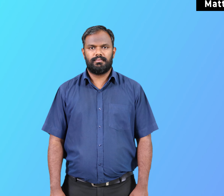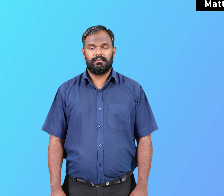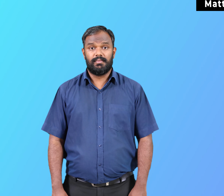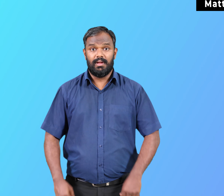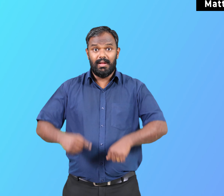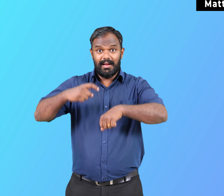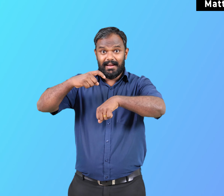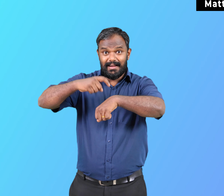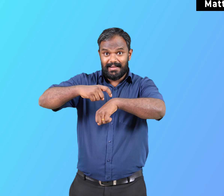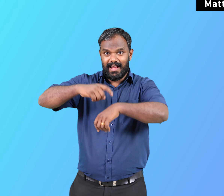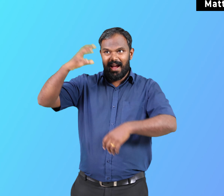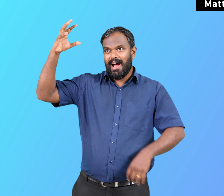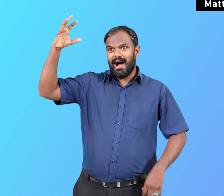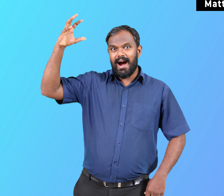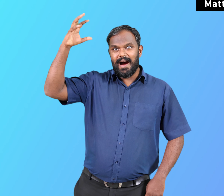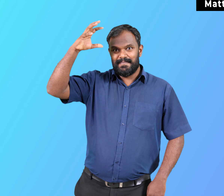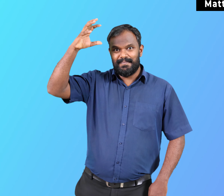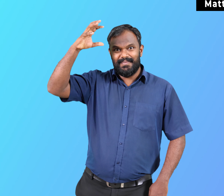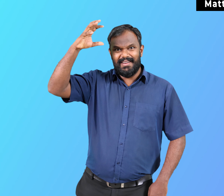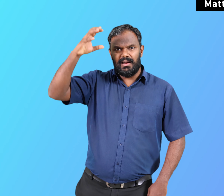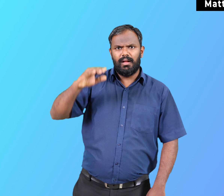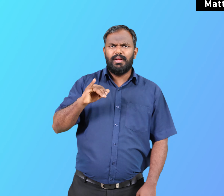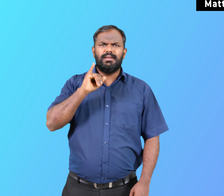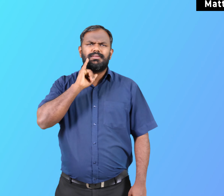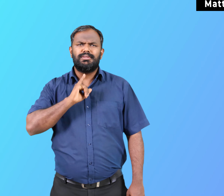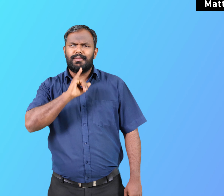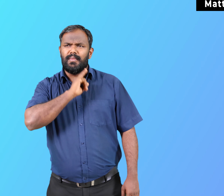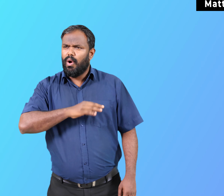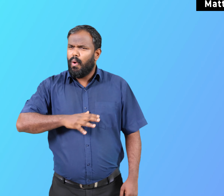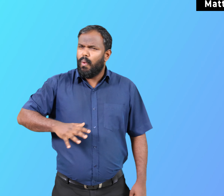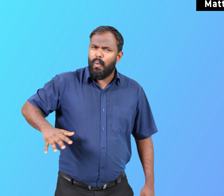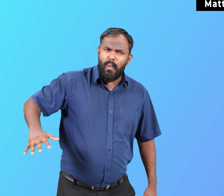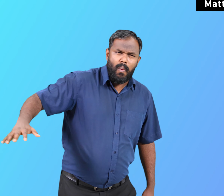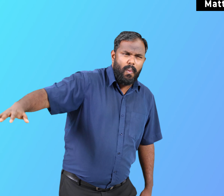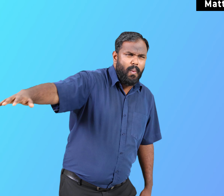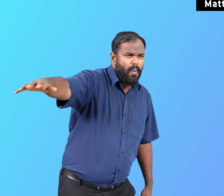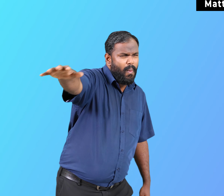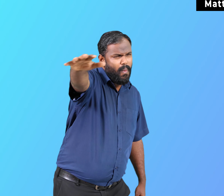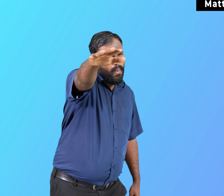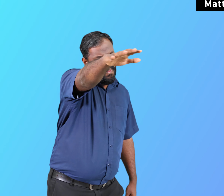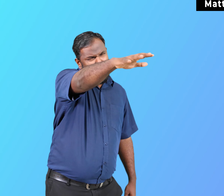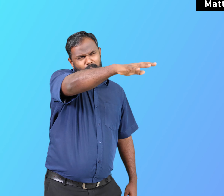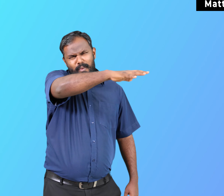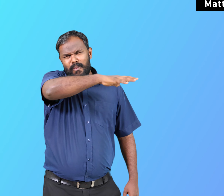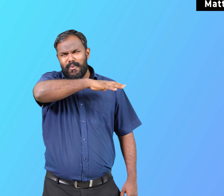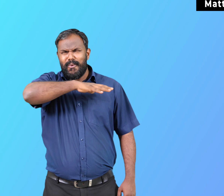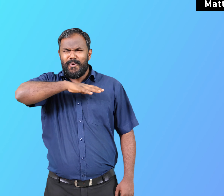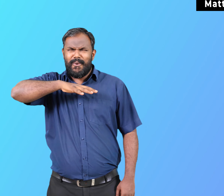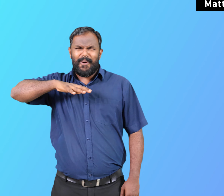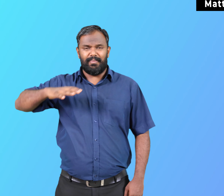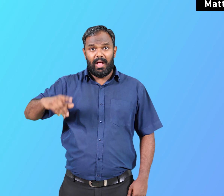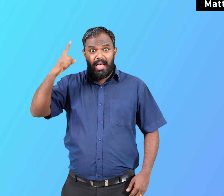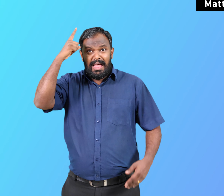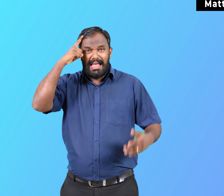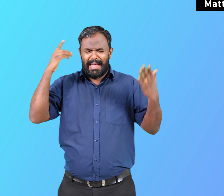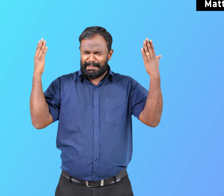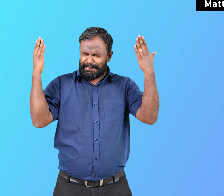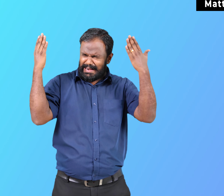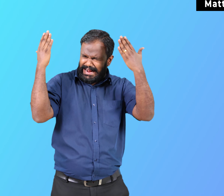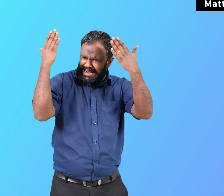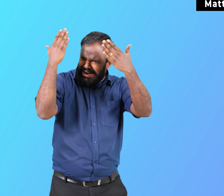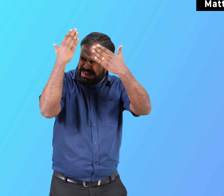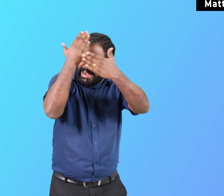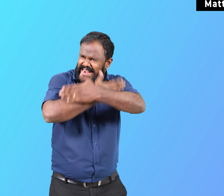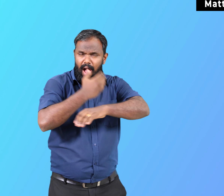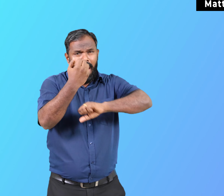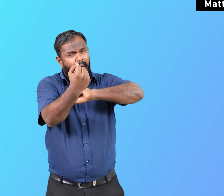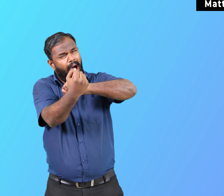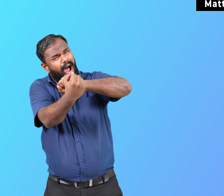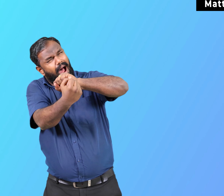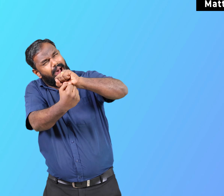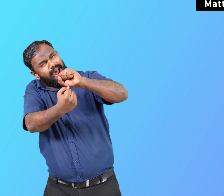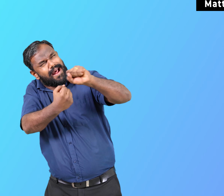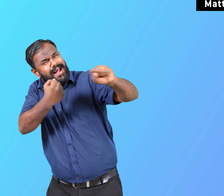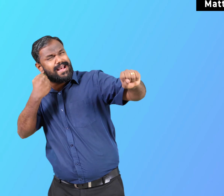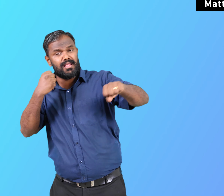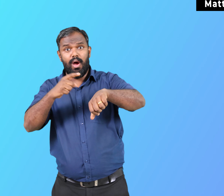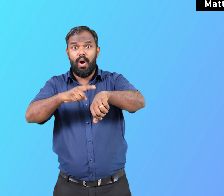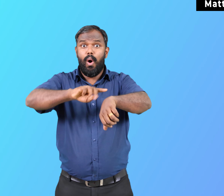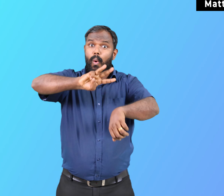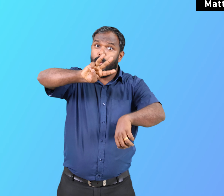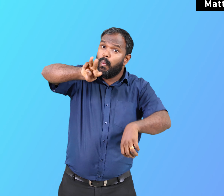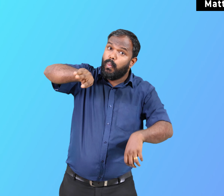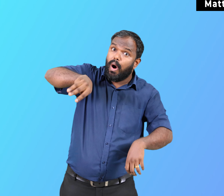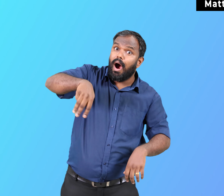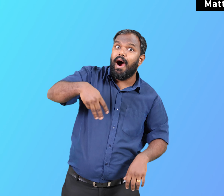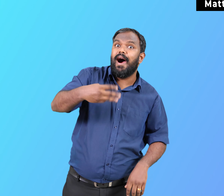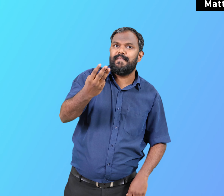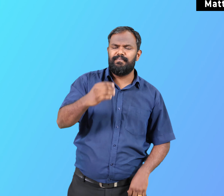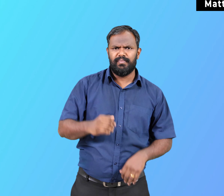At noon the whole country became dark. The darkness continued for three hours.